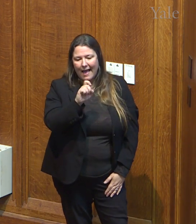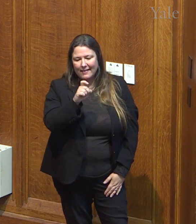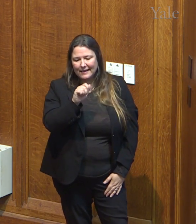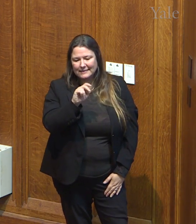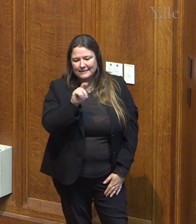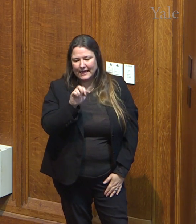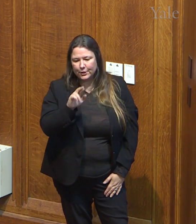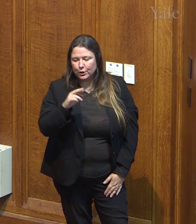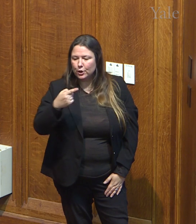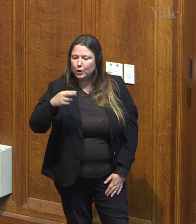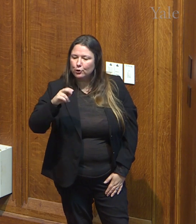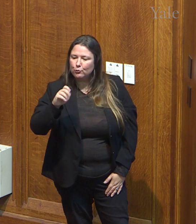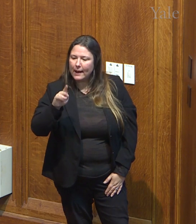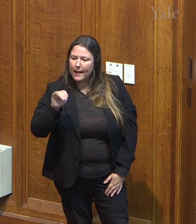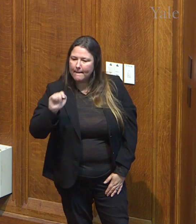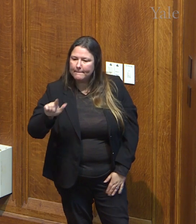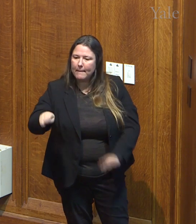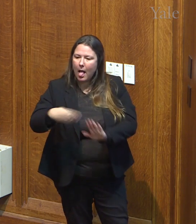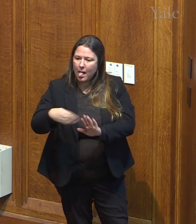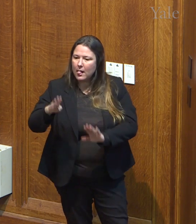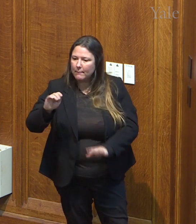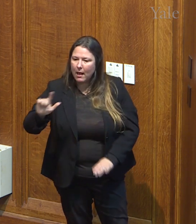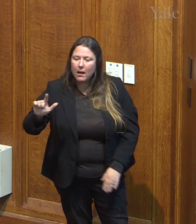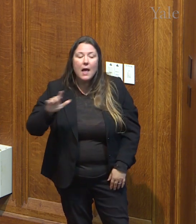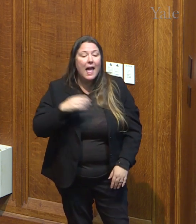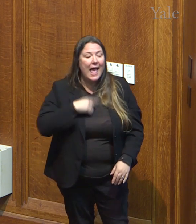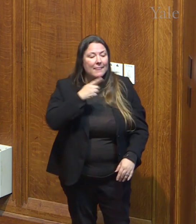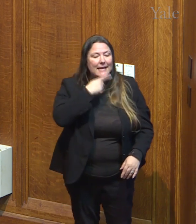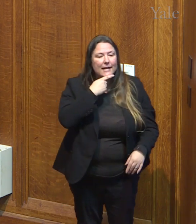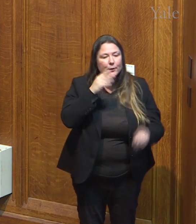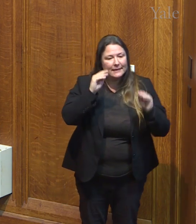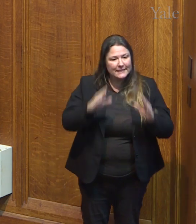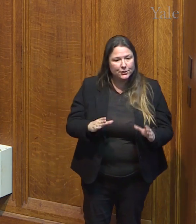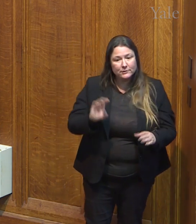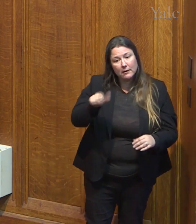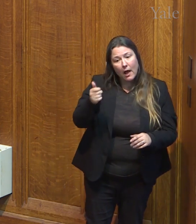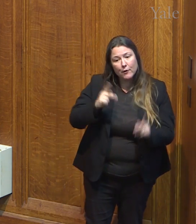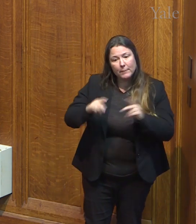and by hearing teachers of the Deaf and others in Europe and the United States.